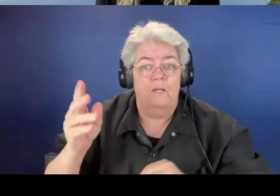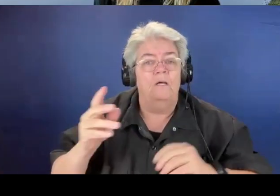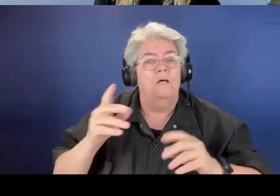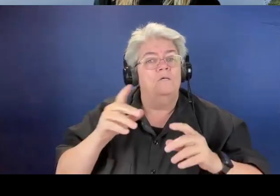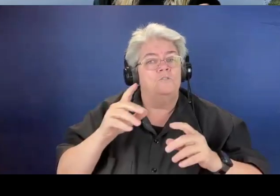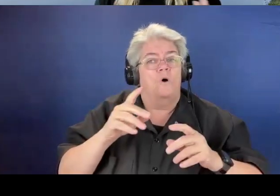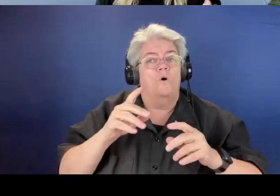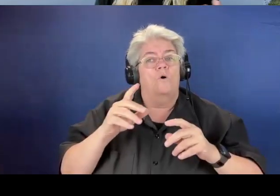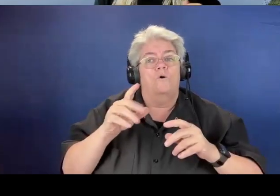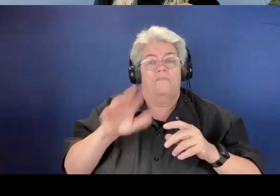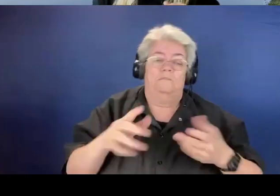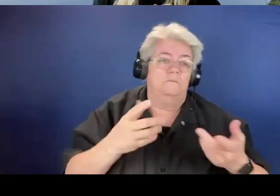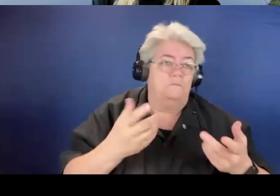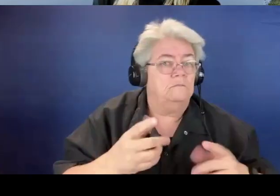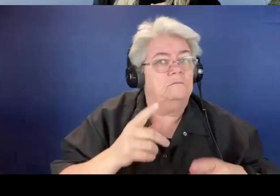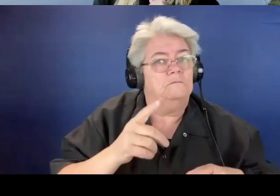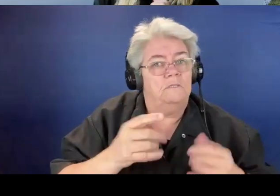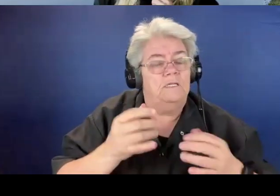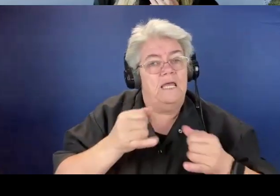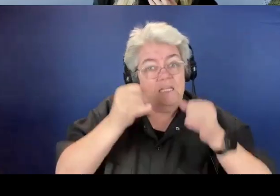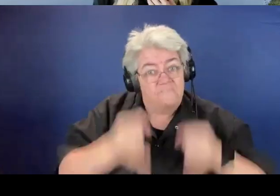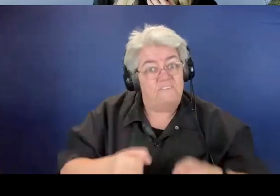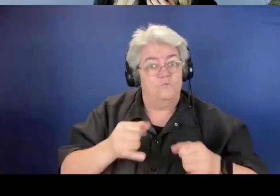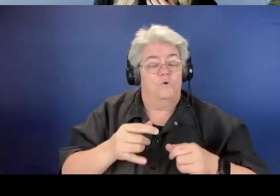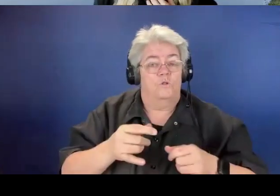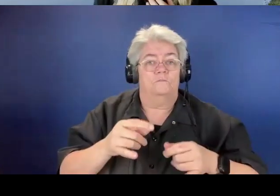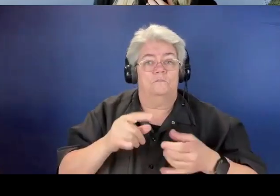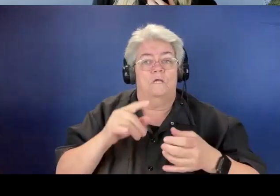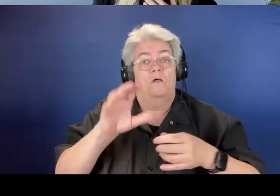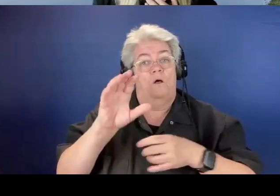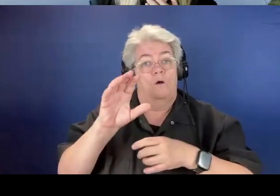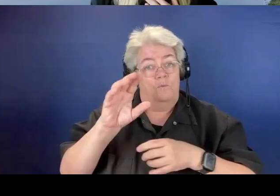how children code mix as well as how adults and that we should be expecting